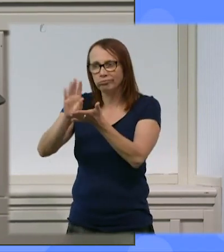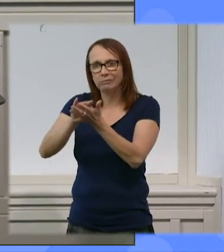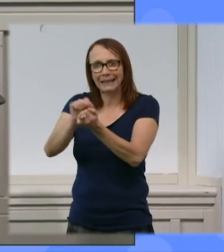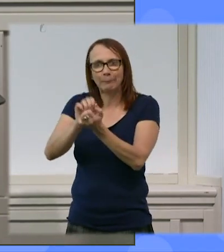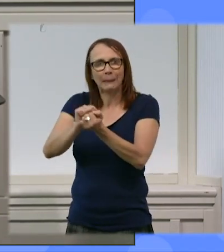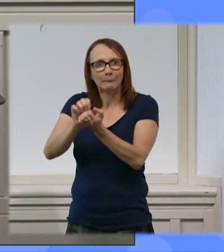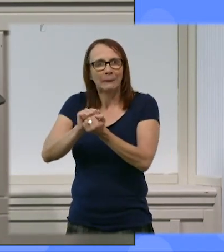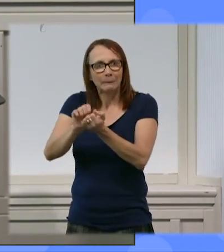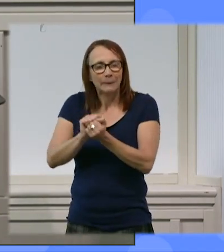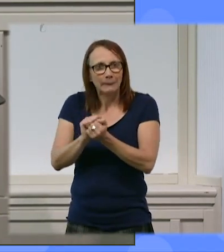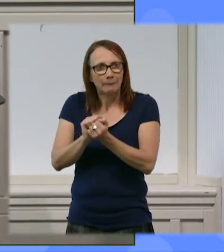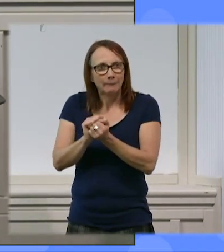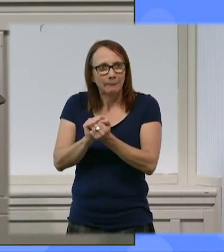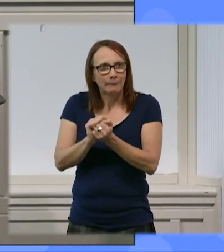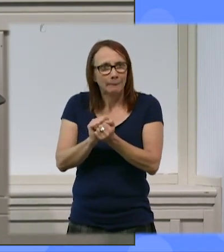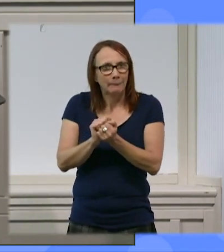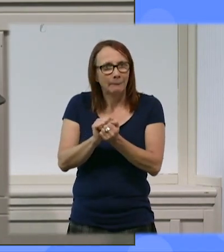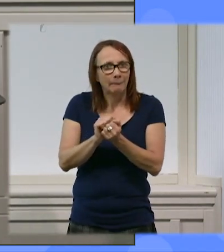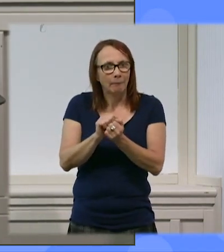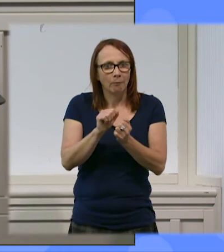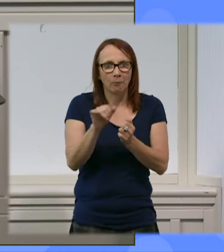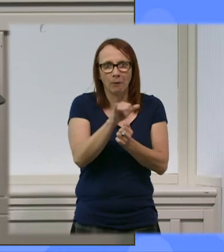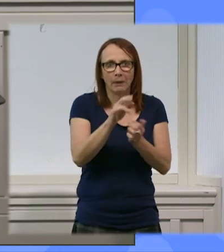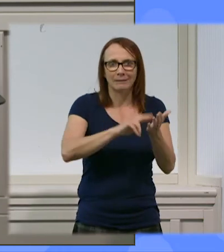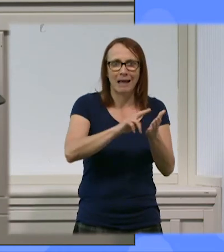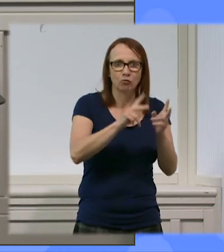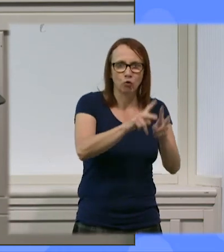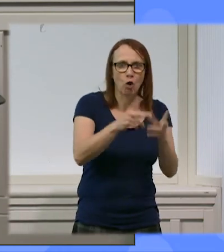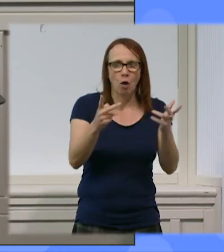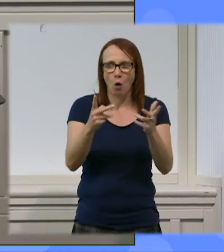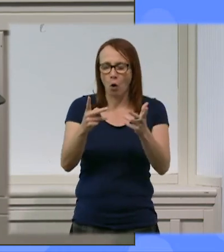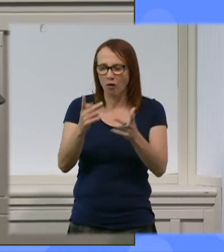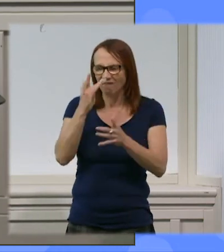artificially in future and what is going to get emitted naturally or because of